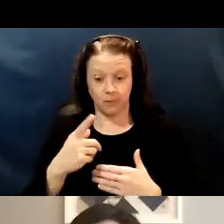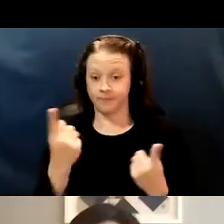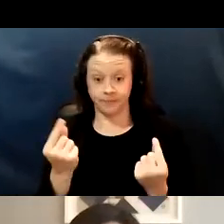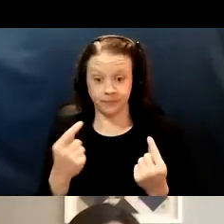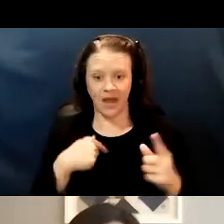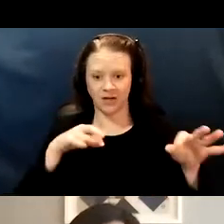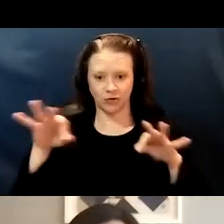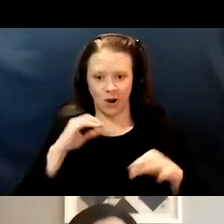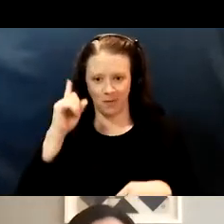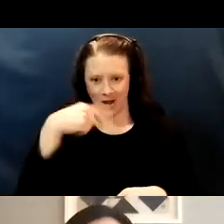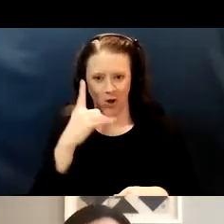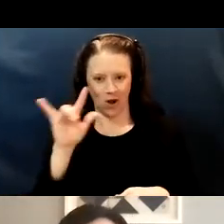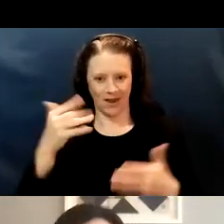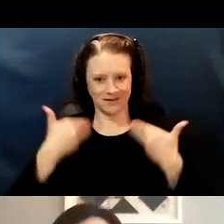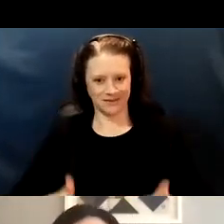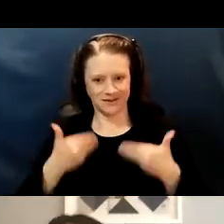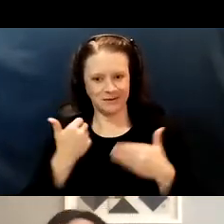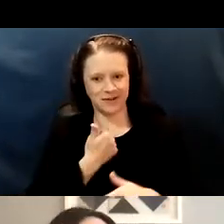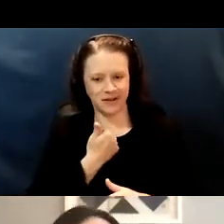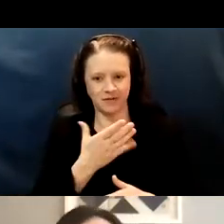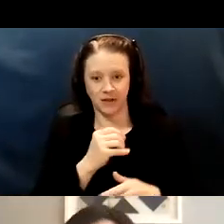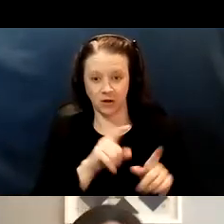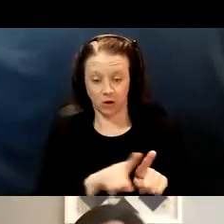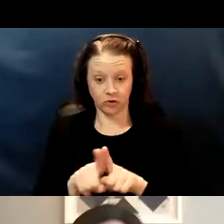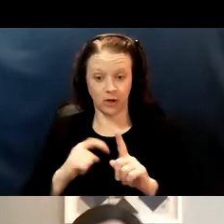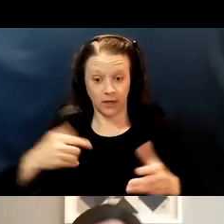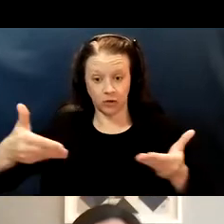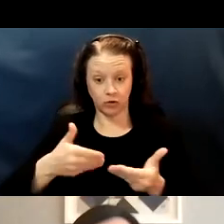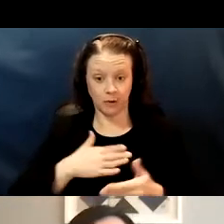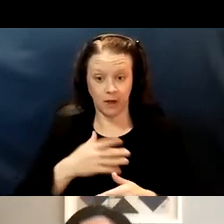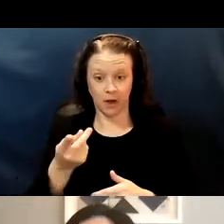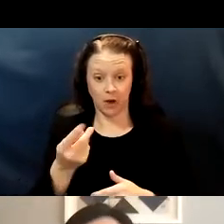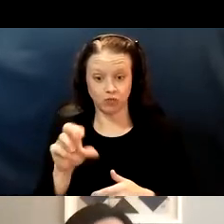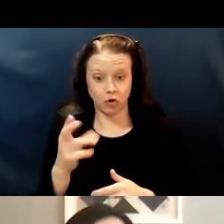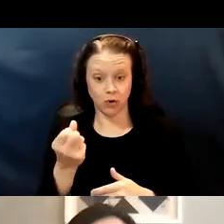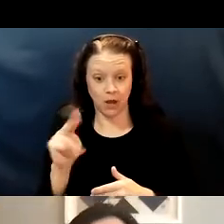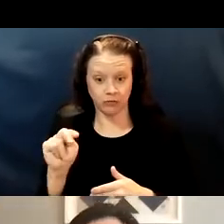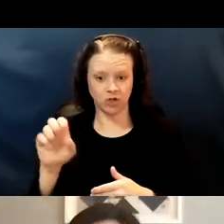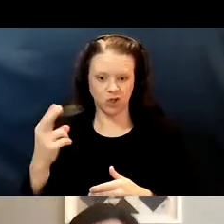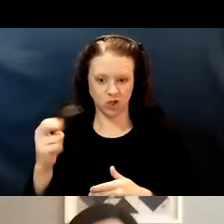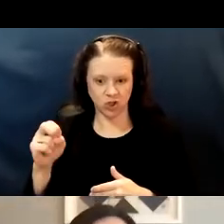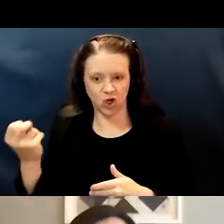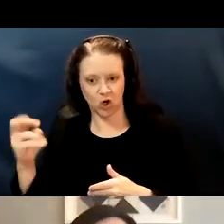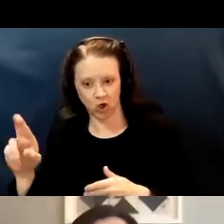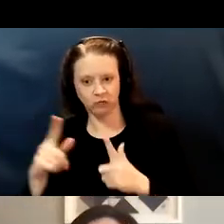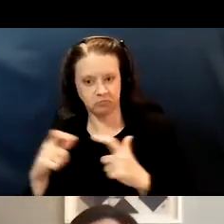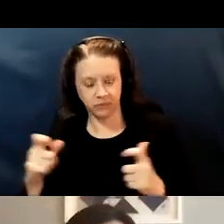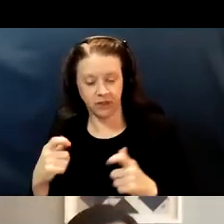myself visually, what I look like, and I'm also introducing my pronouns. So just as we've normalized introducing your pronouns